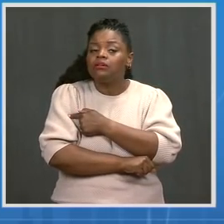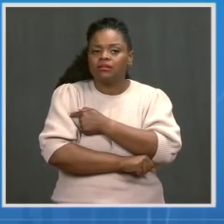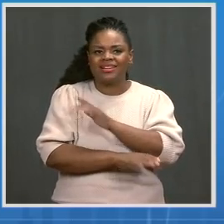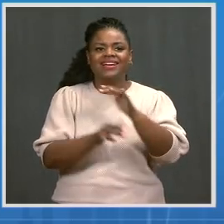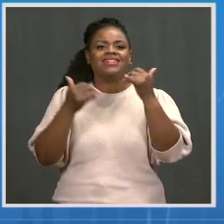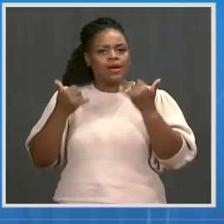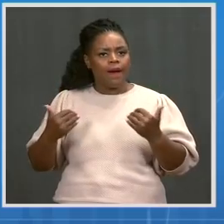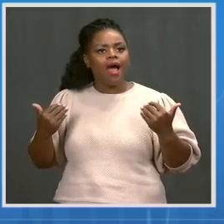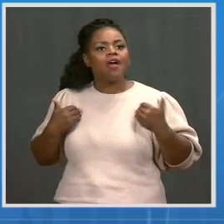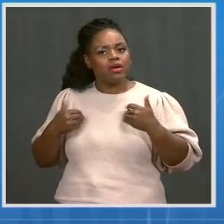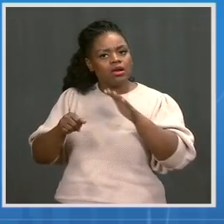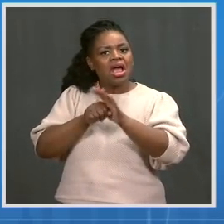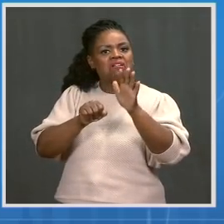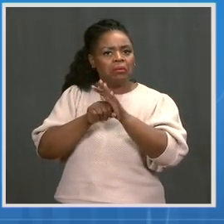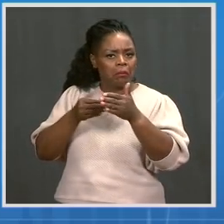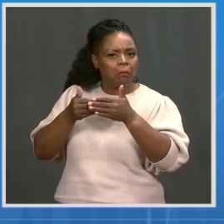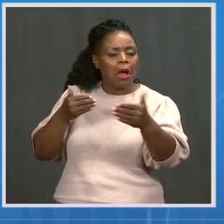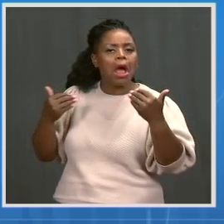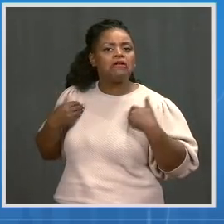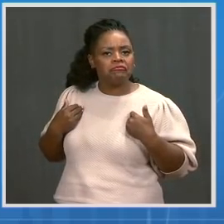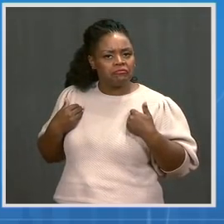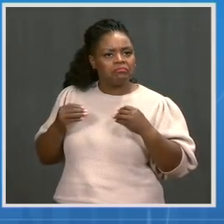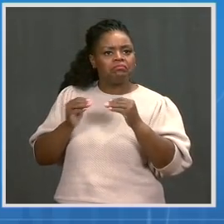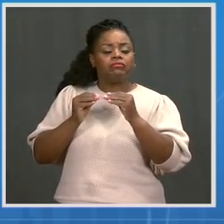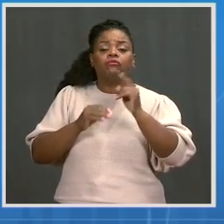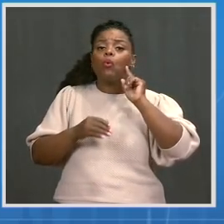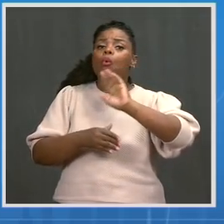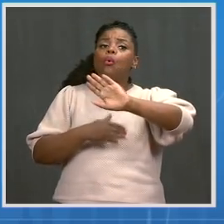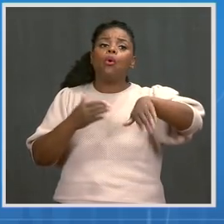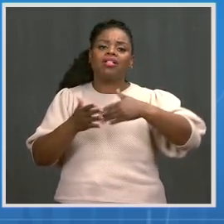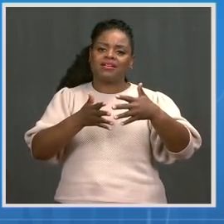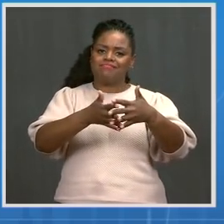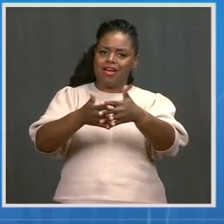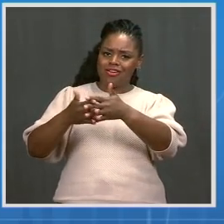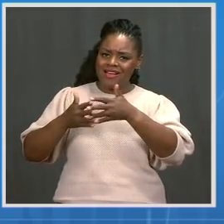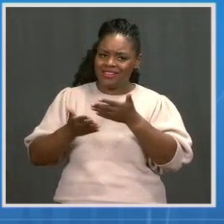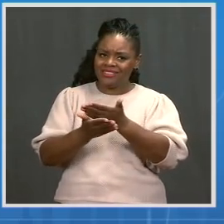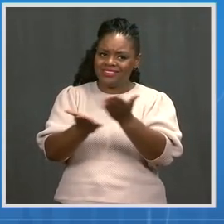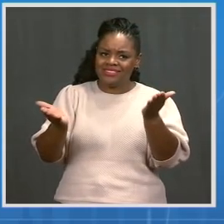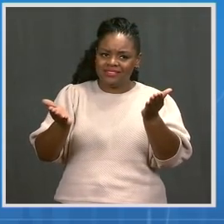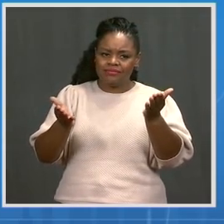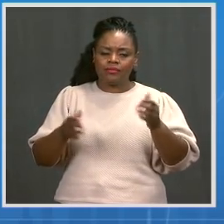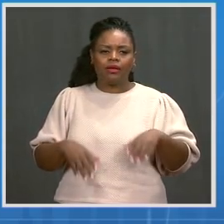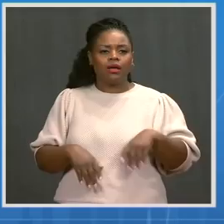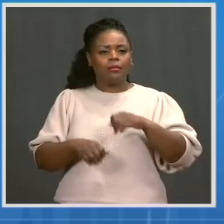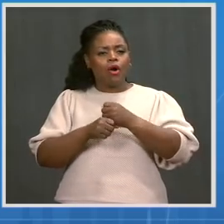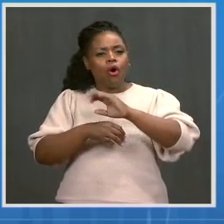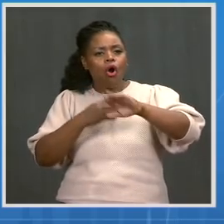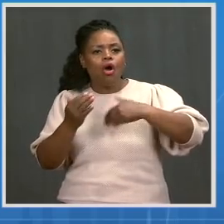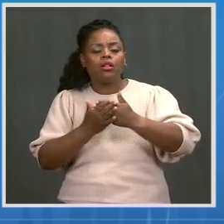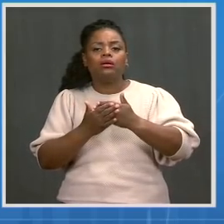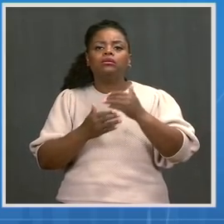enough supply to vaccinate all Americans and making every adult eligible for vaccinations months